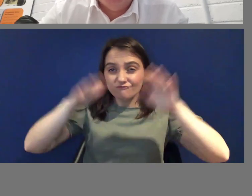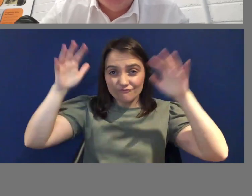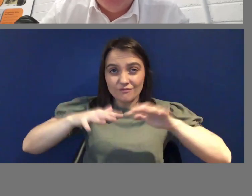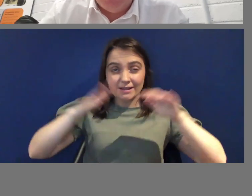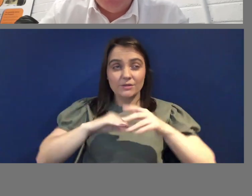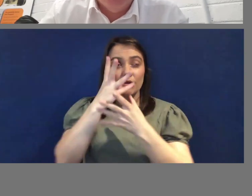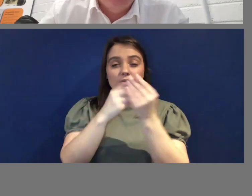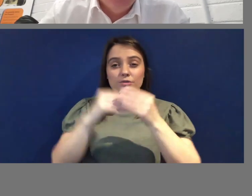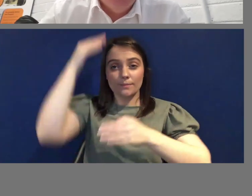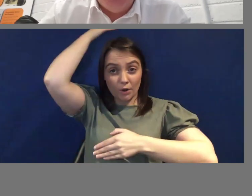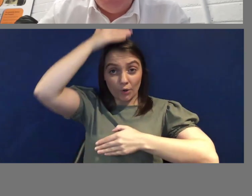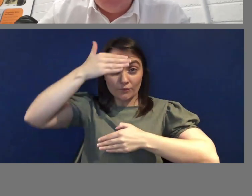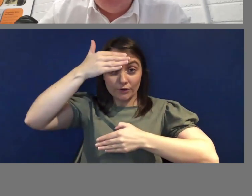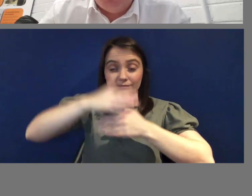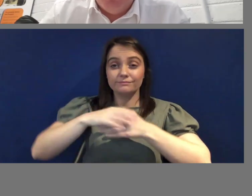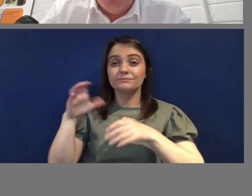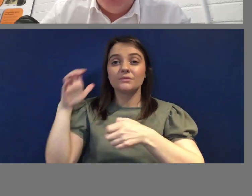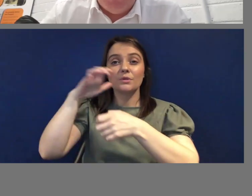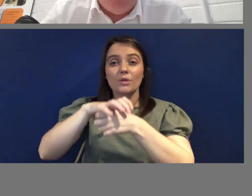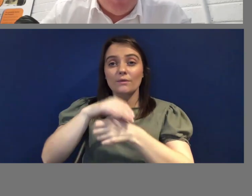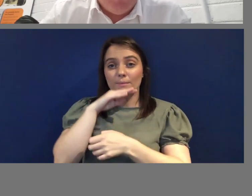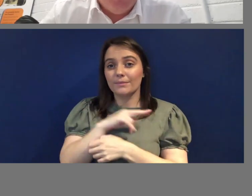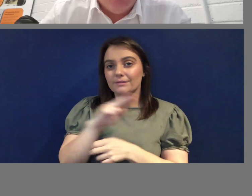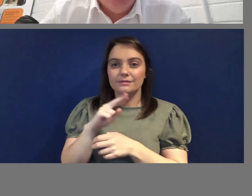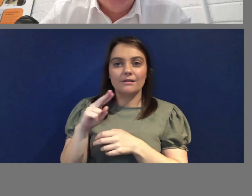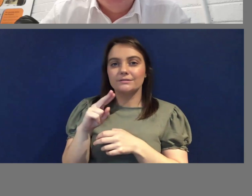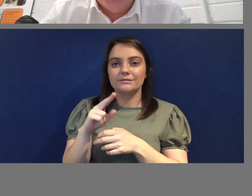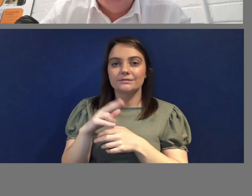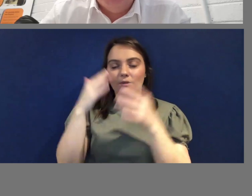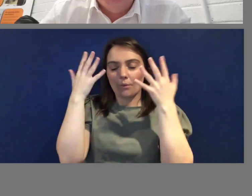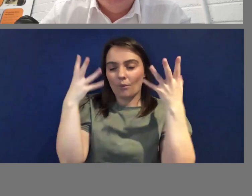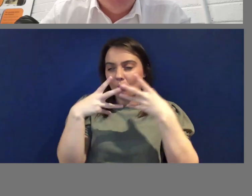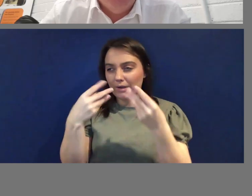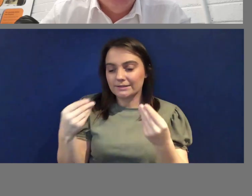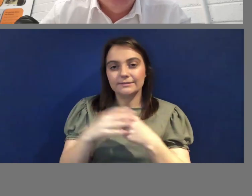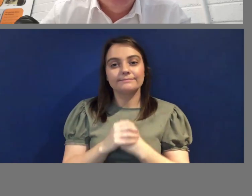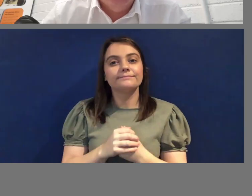place and so on. So again some just some good and bad practice examples of the main entrance door